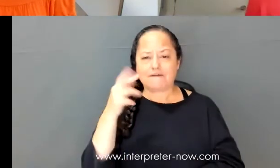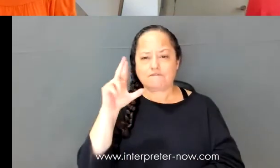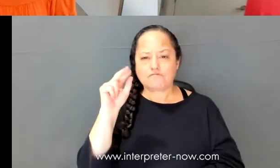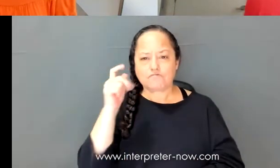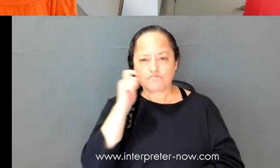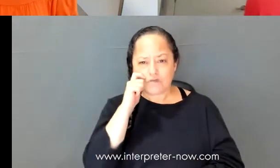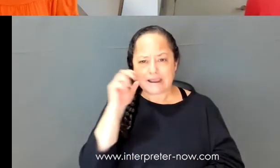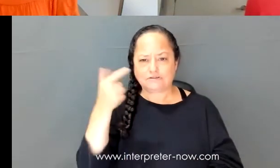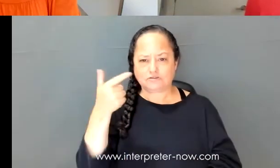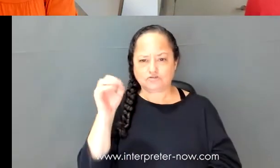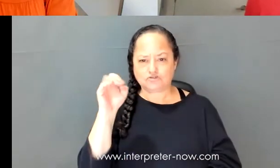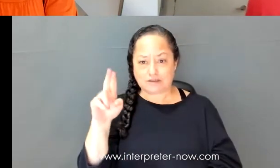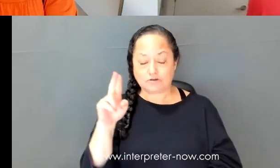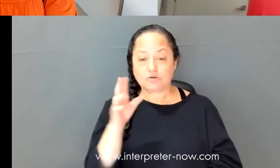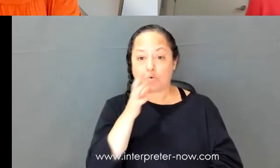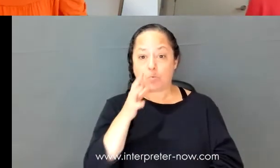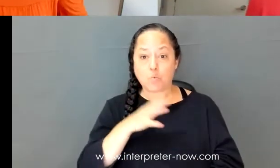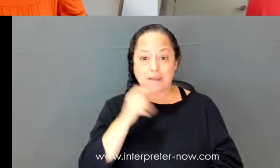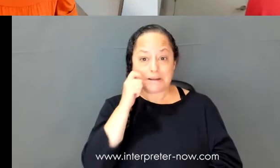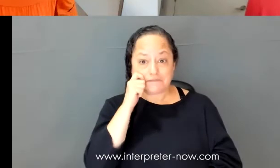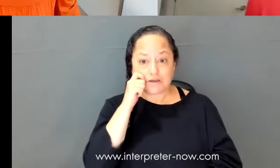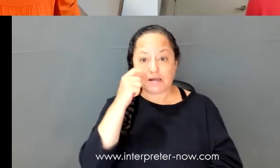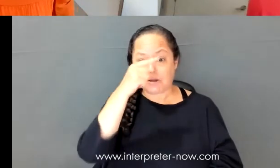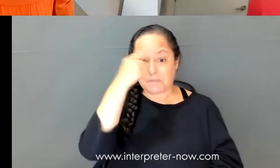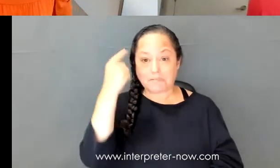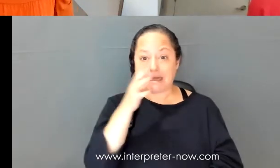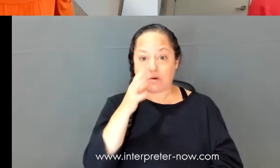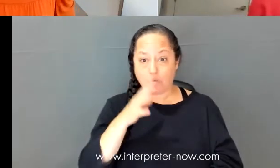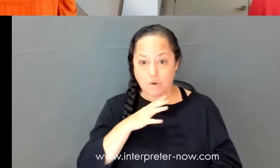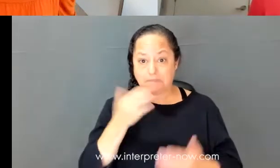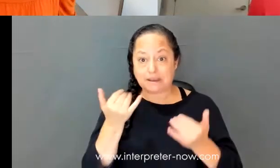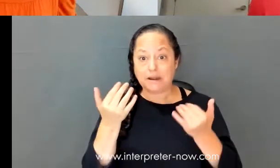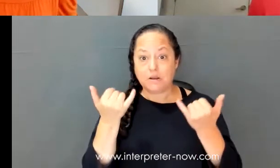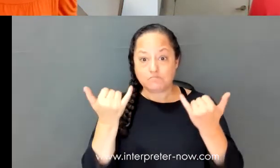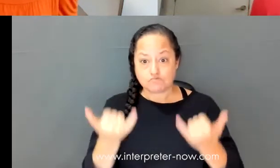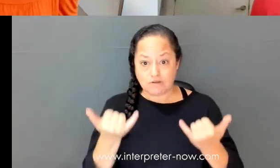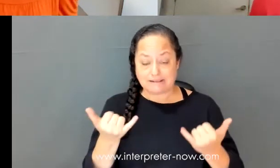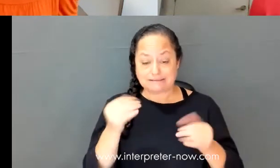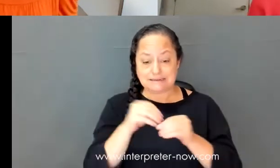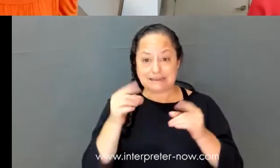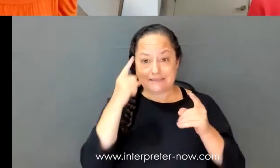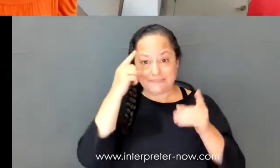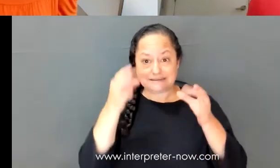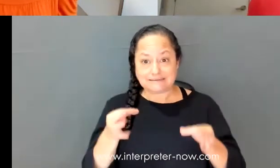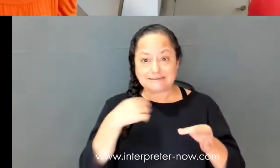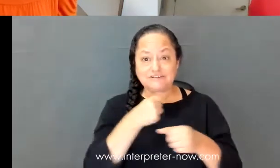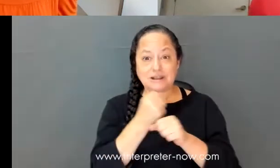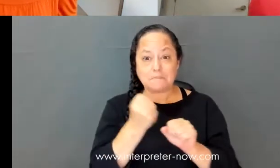Are women of color, are Black women present in the decisions I'm making in whose perspectives